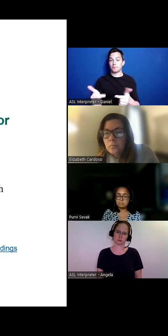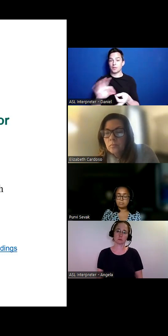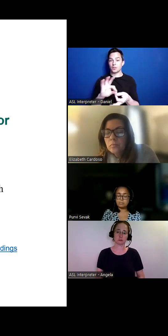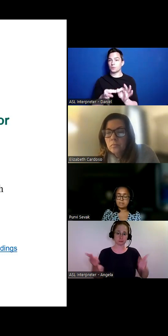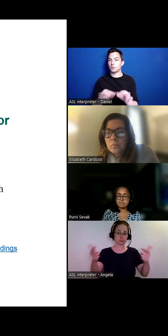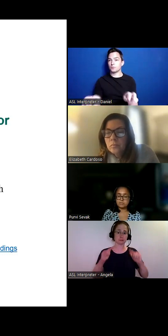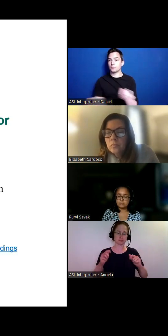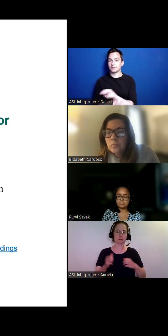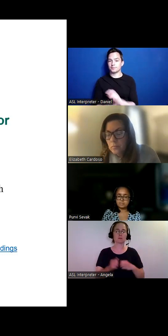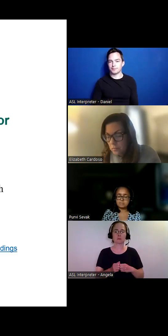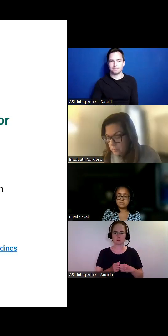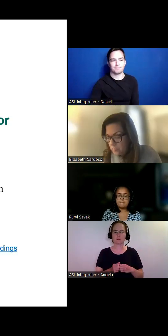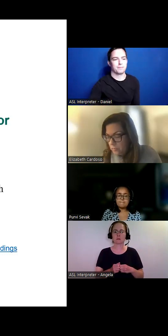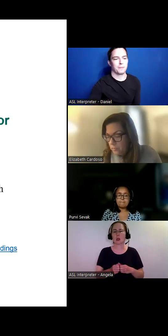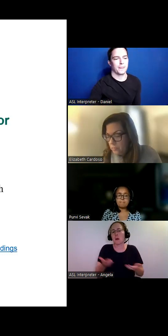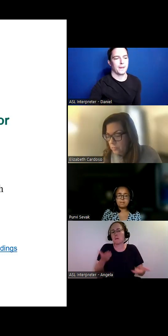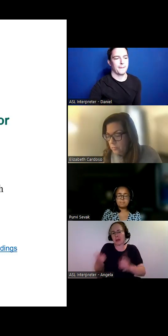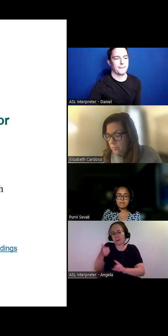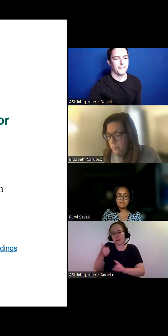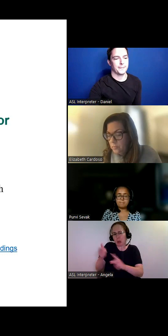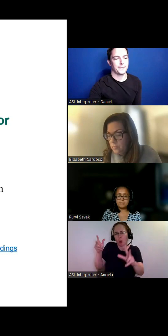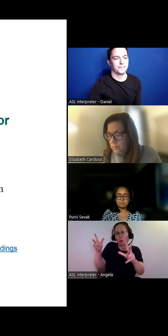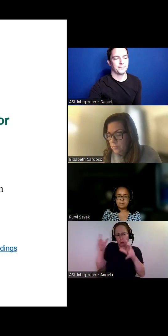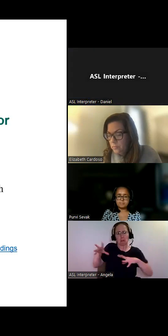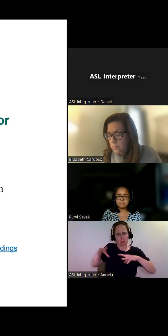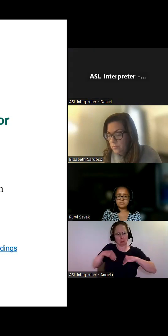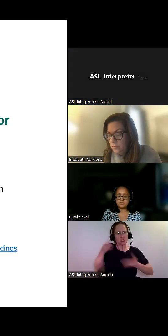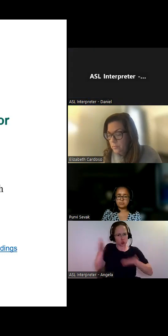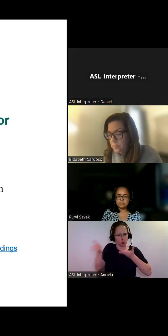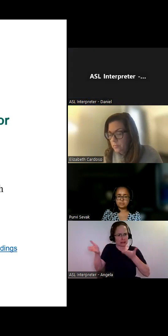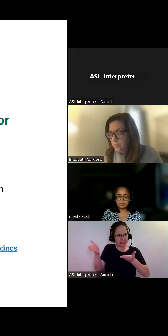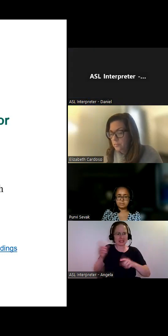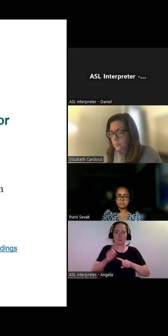you know, receptive to services, but they might not be receptive to the traditional means of